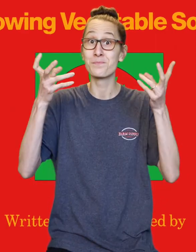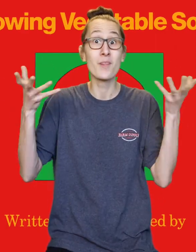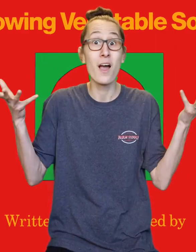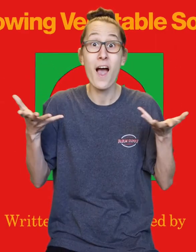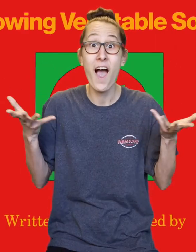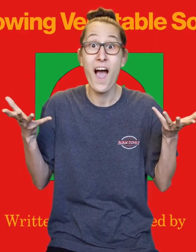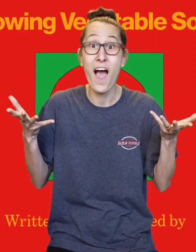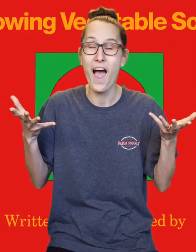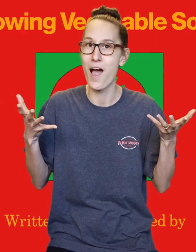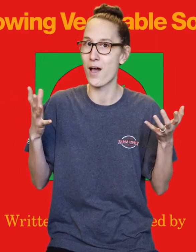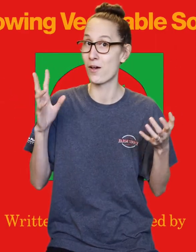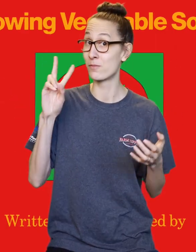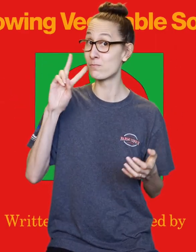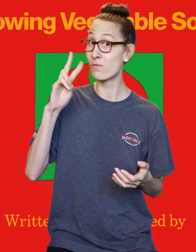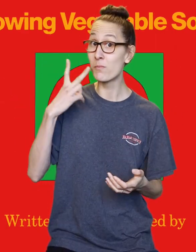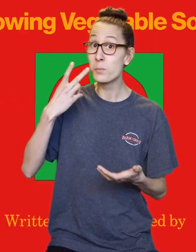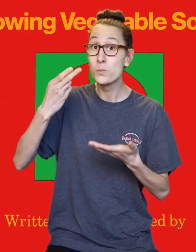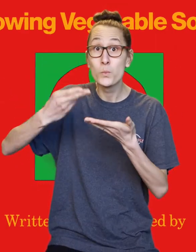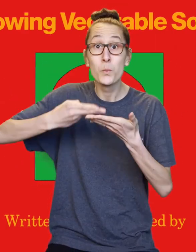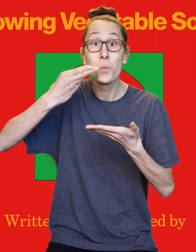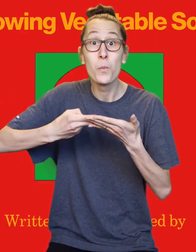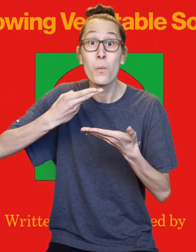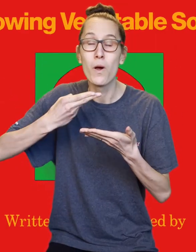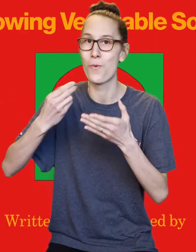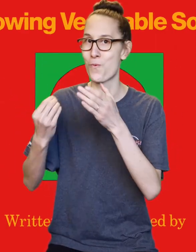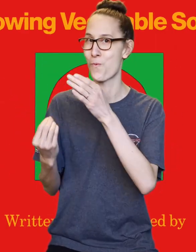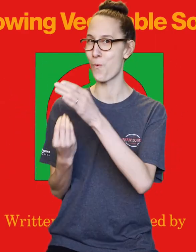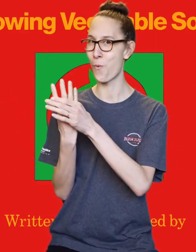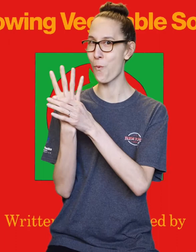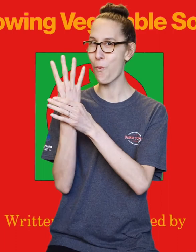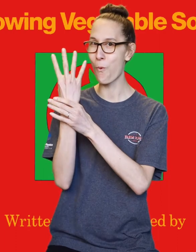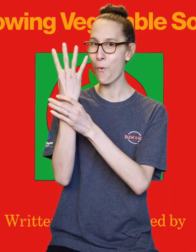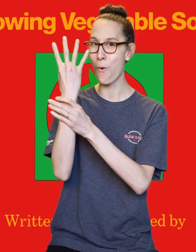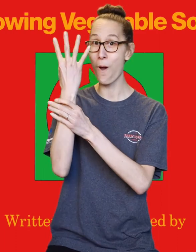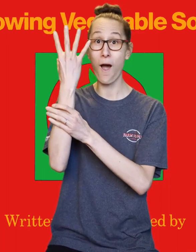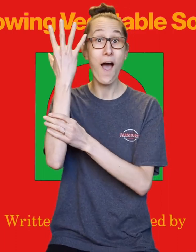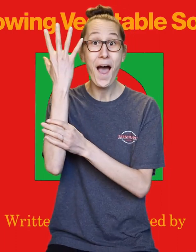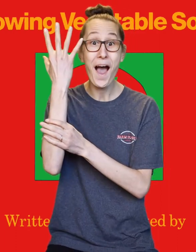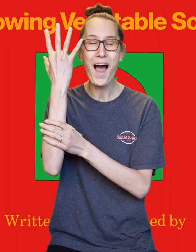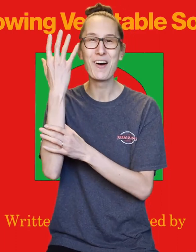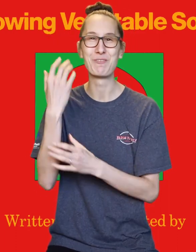"Growing Vegetable Soup"